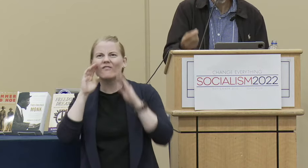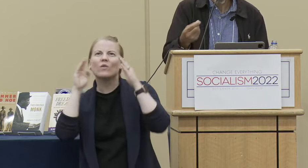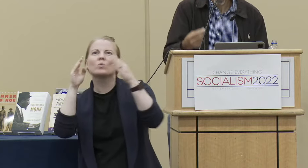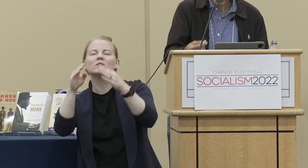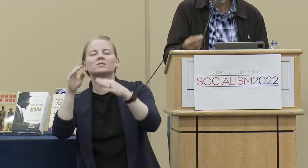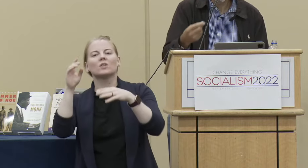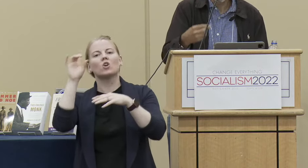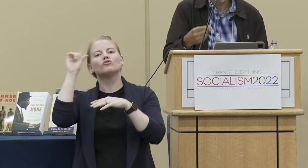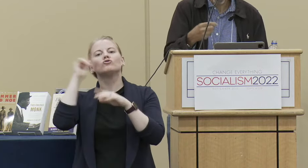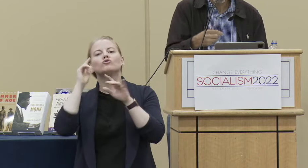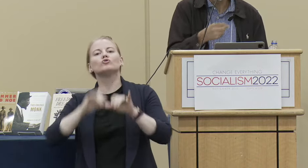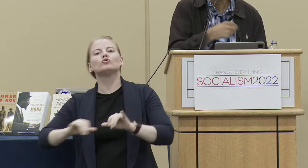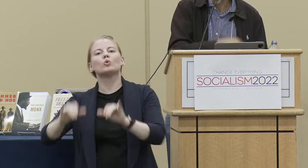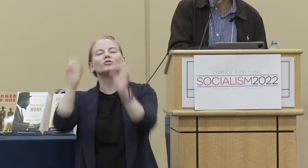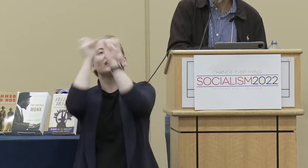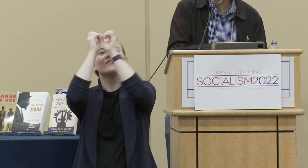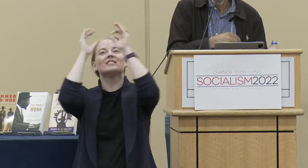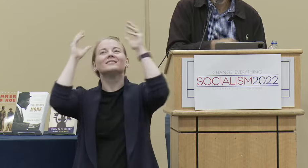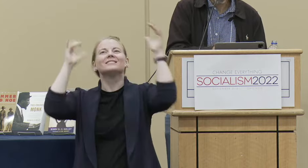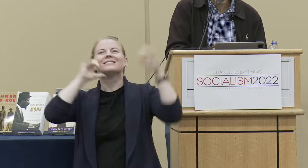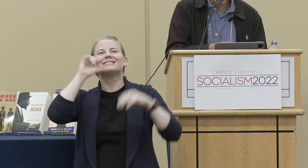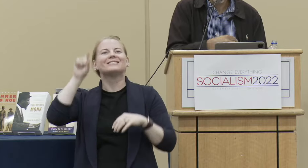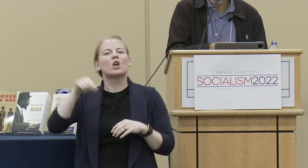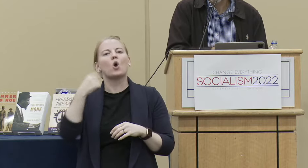century, but rather socialists visions may not always refer